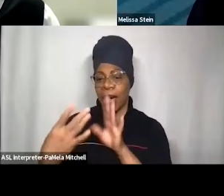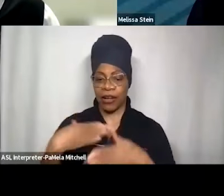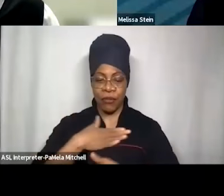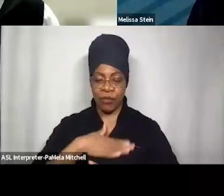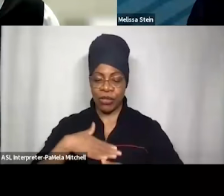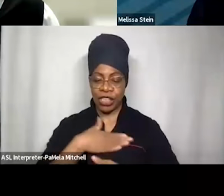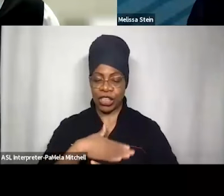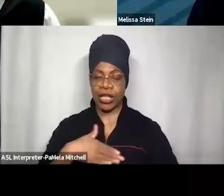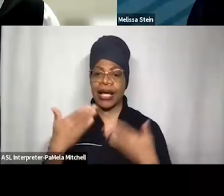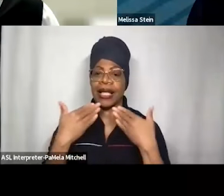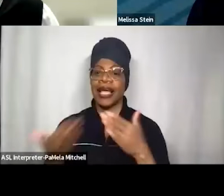Thank you again, Dr. Peters.